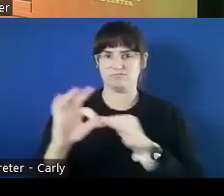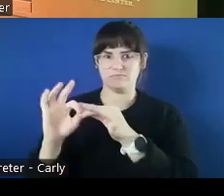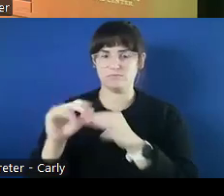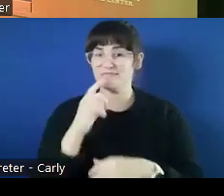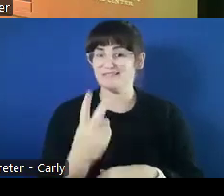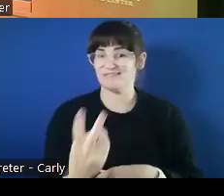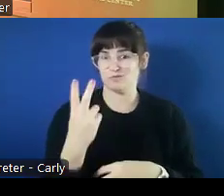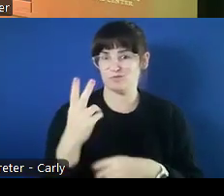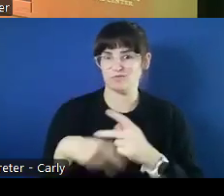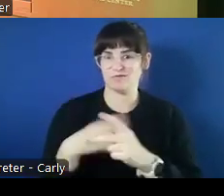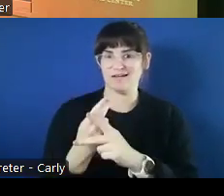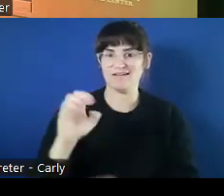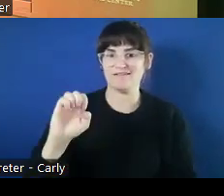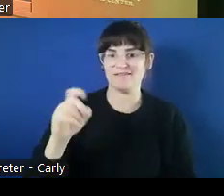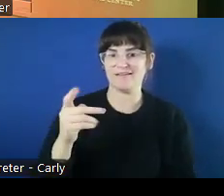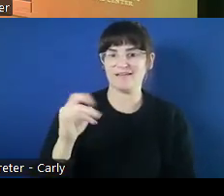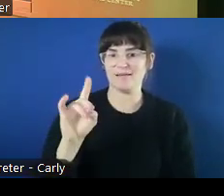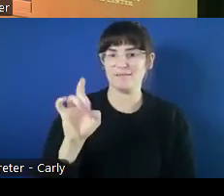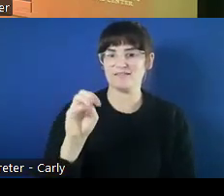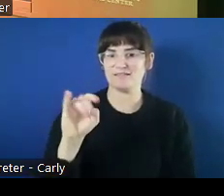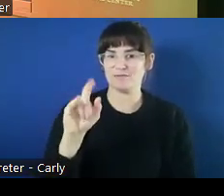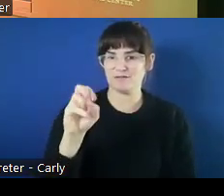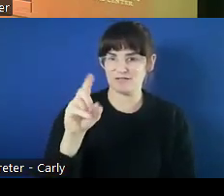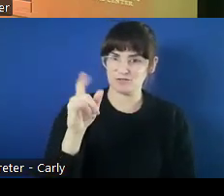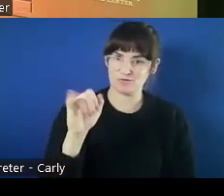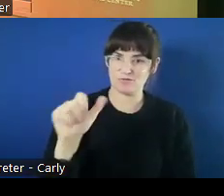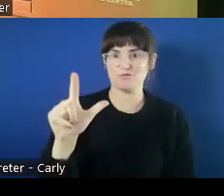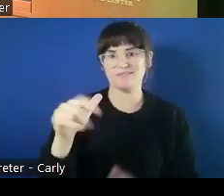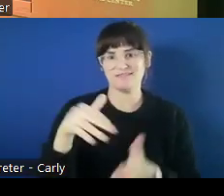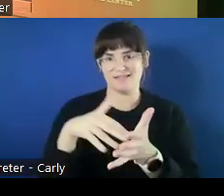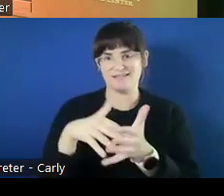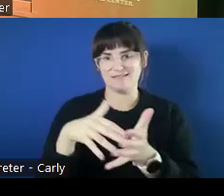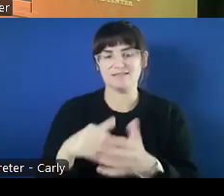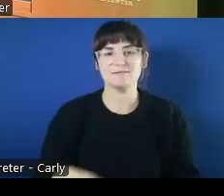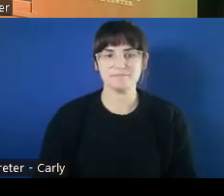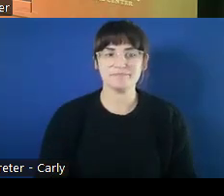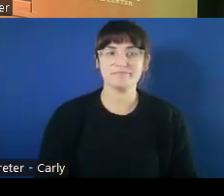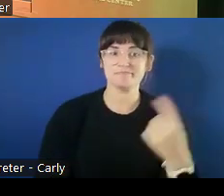of epidemiological studies that are typically done one might take folks who do not have heart disease